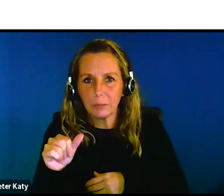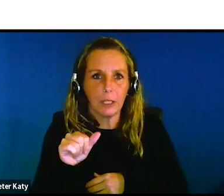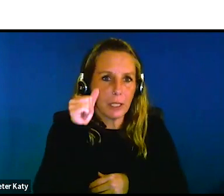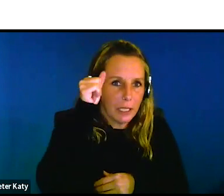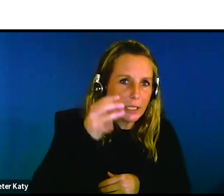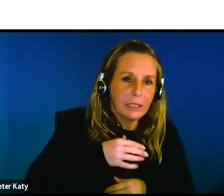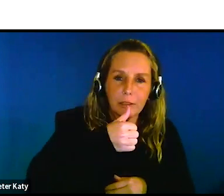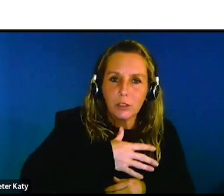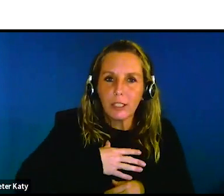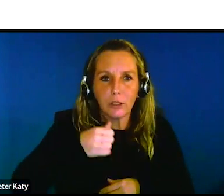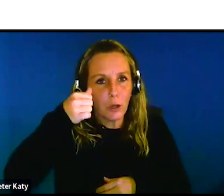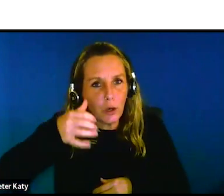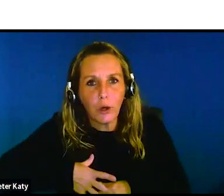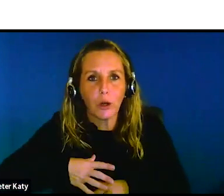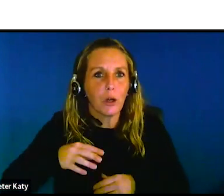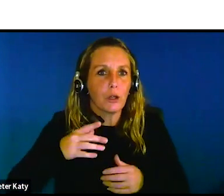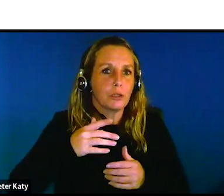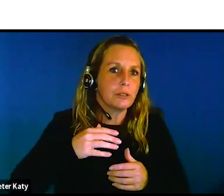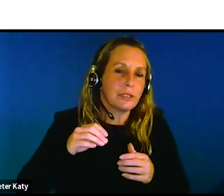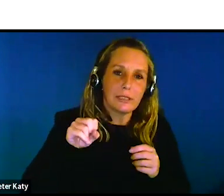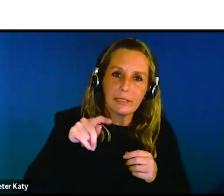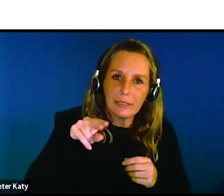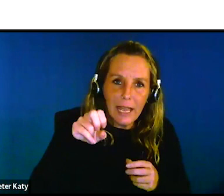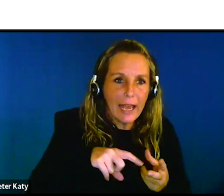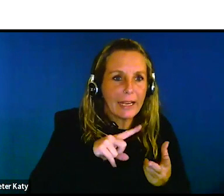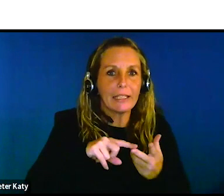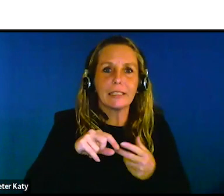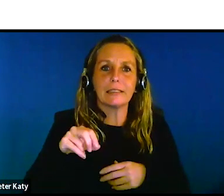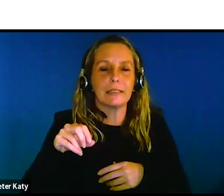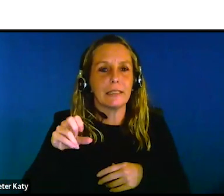socioeconomic status, sexual orientation, or geographic location